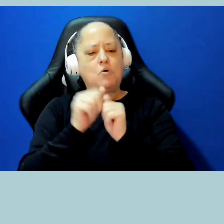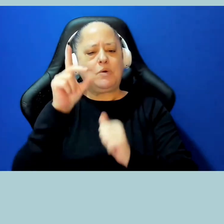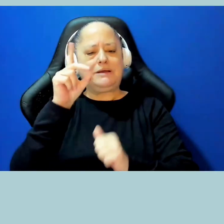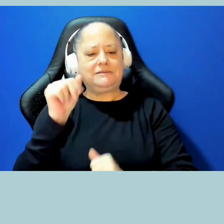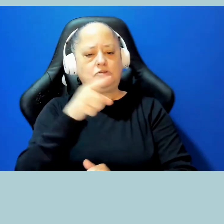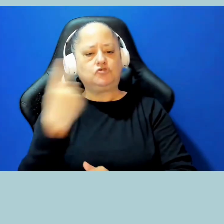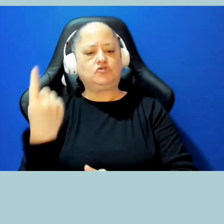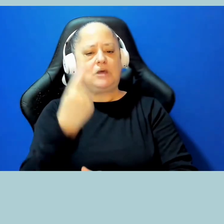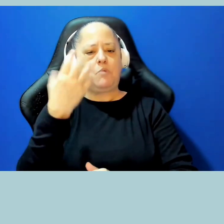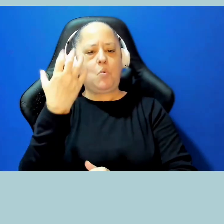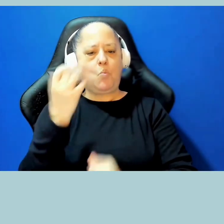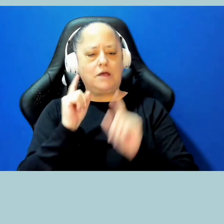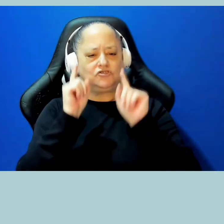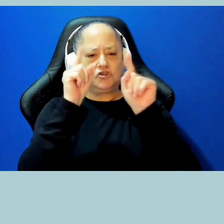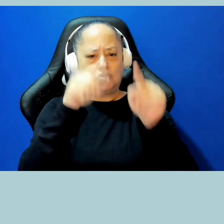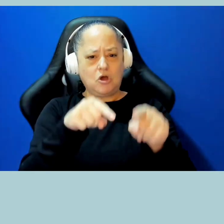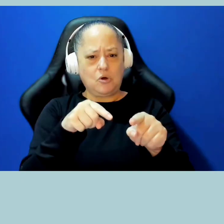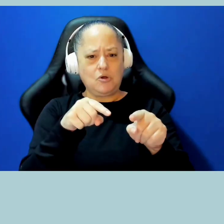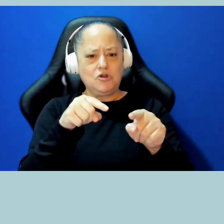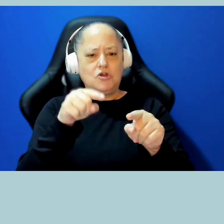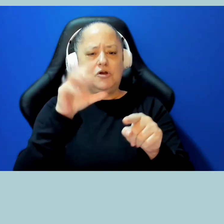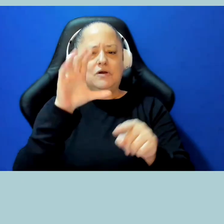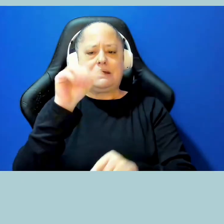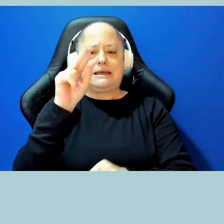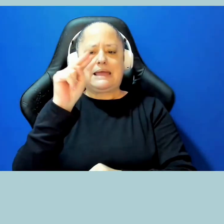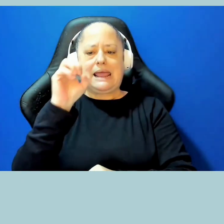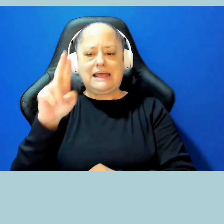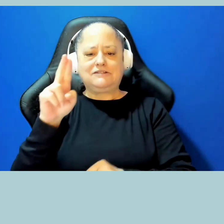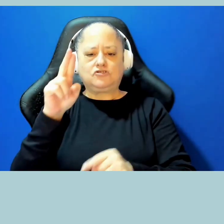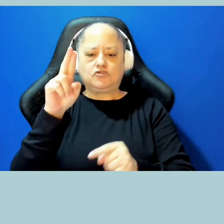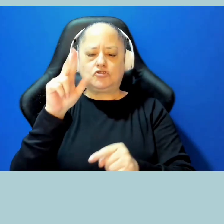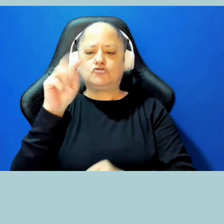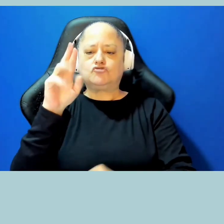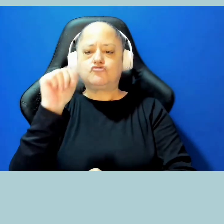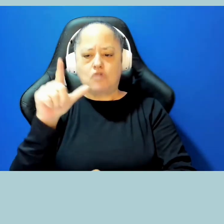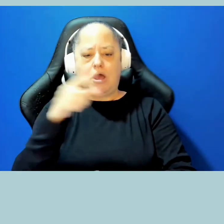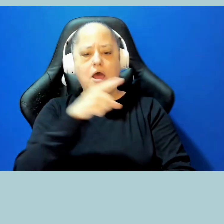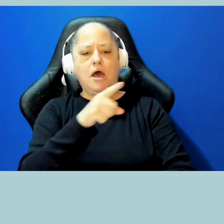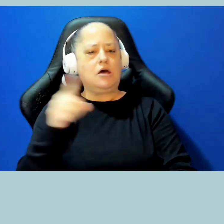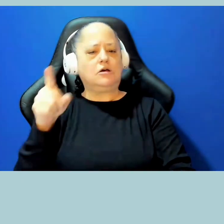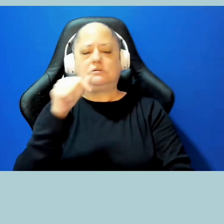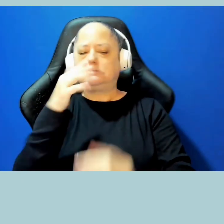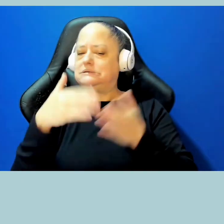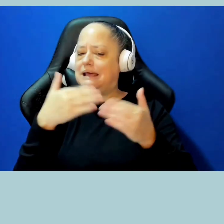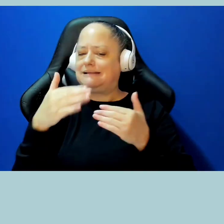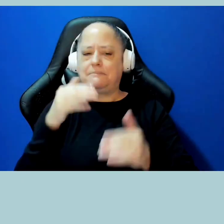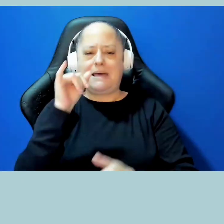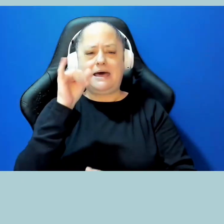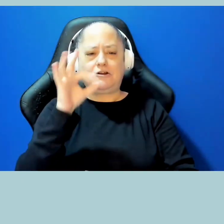wants to go into a cancer clinical trial because you have cancer, it doesn't matter if you're a wheelchair